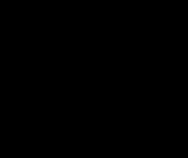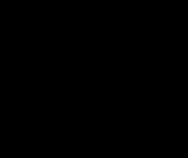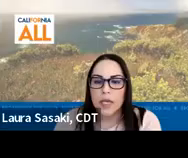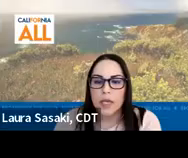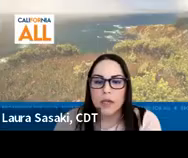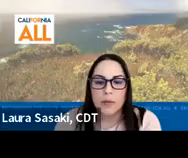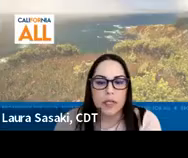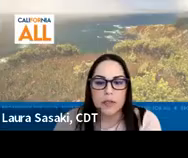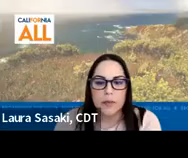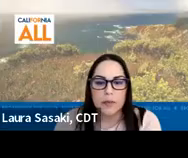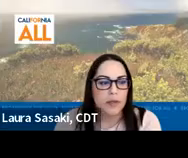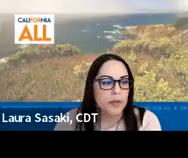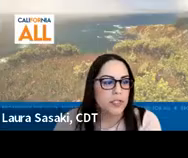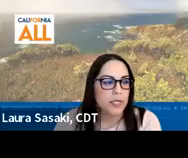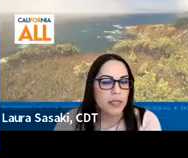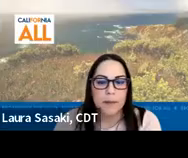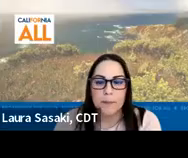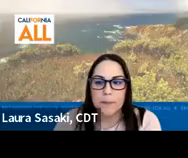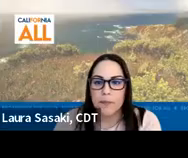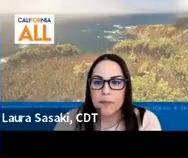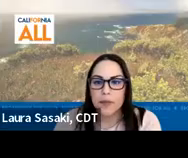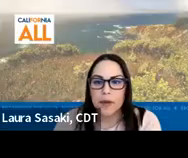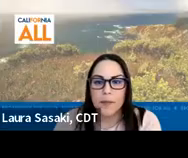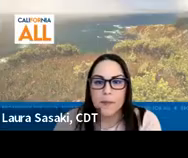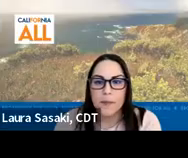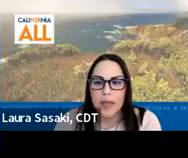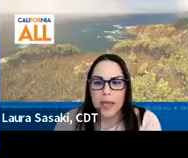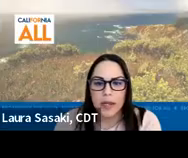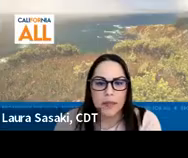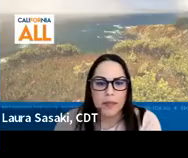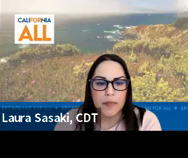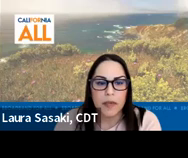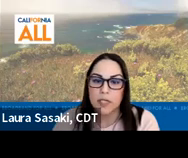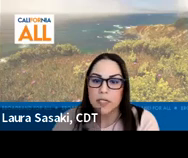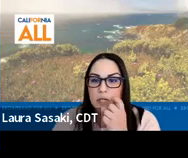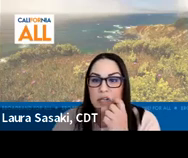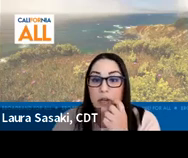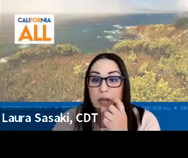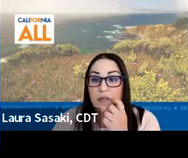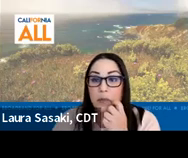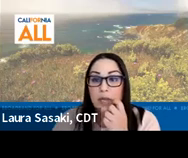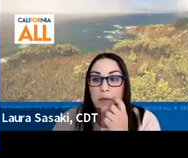Thank you so much, Alex. We really appreciate that and thank you for touching on kind of what